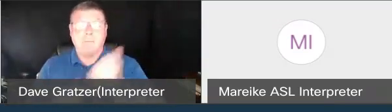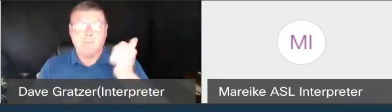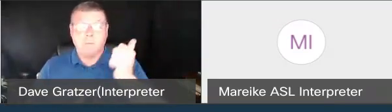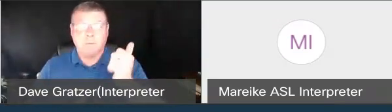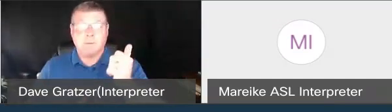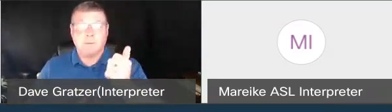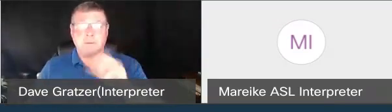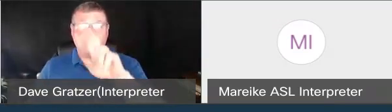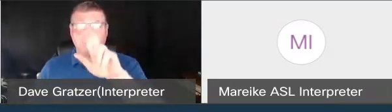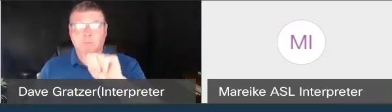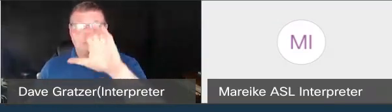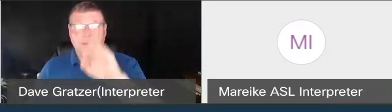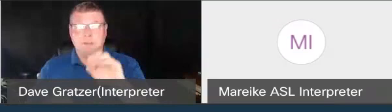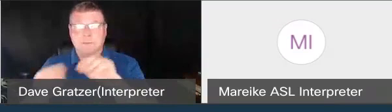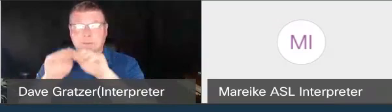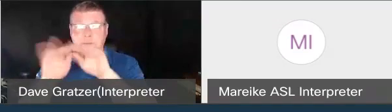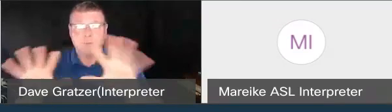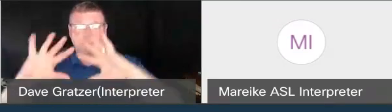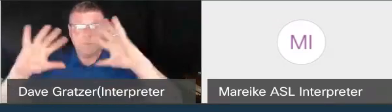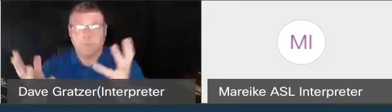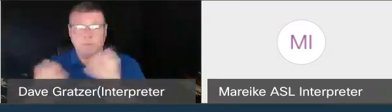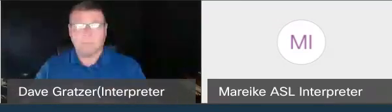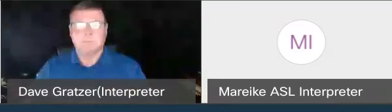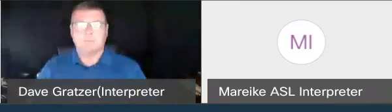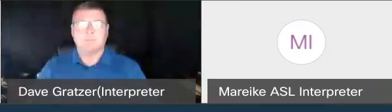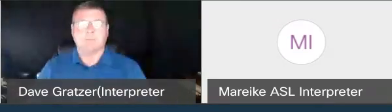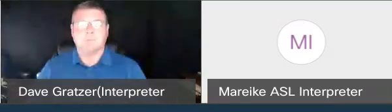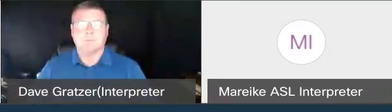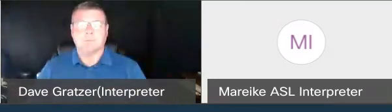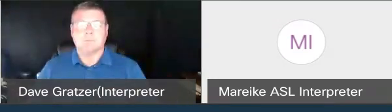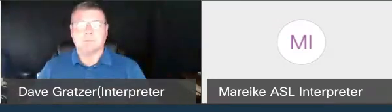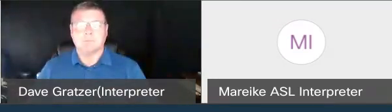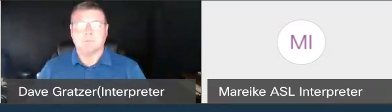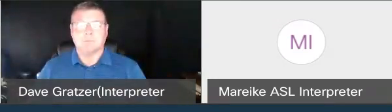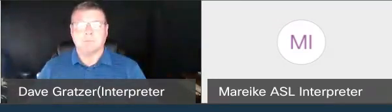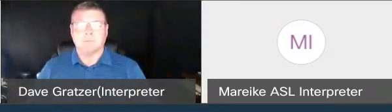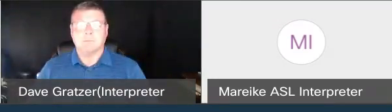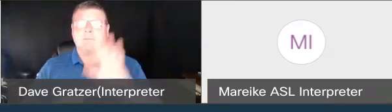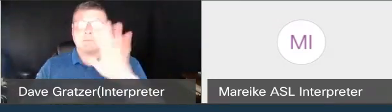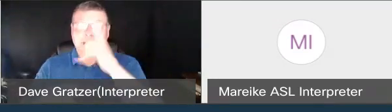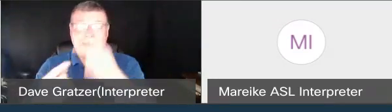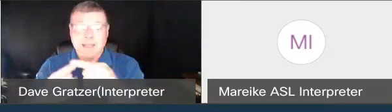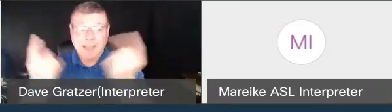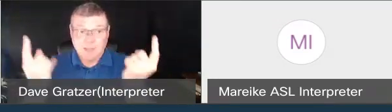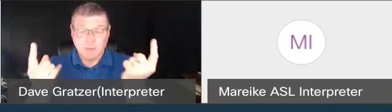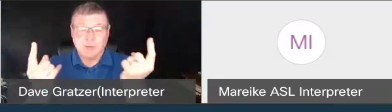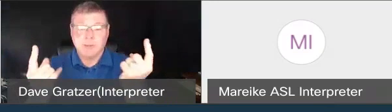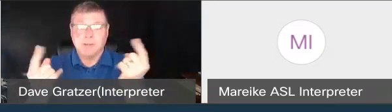and ethnicity distribution to the right-hand side. I'll contrast the, uh--